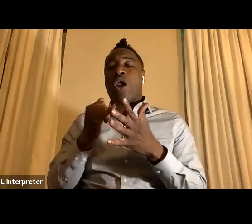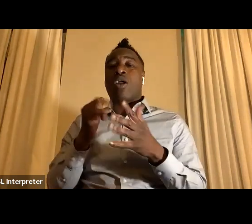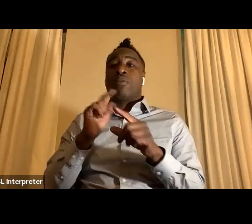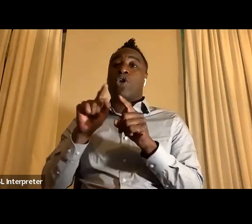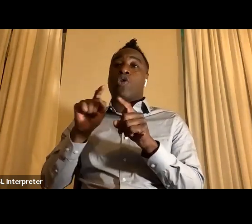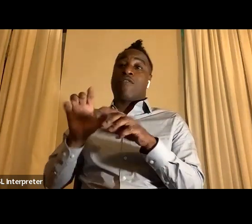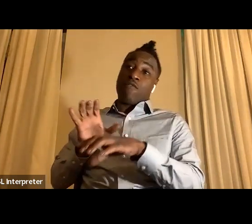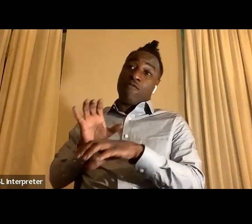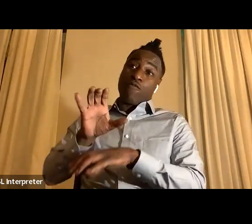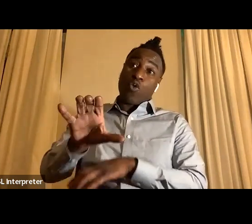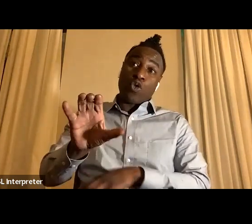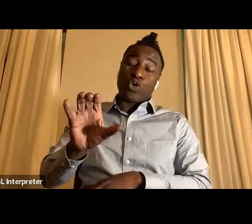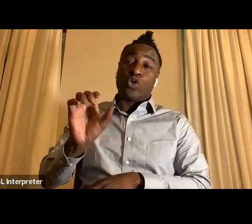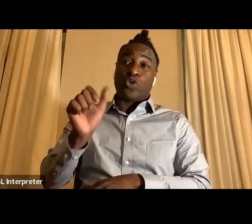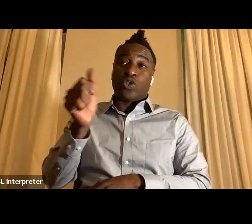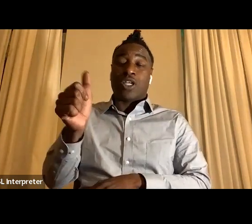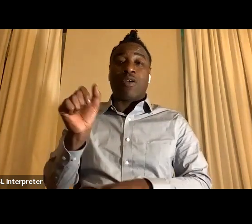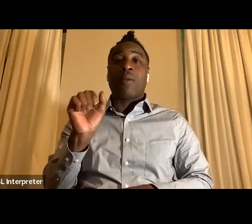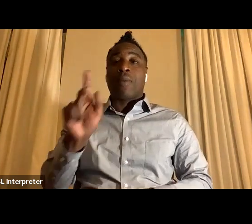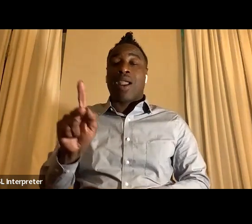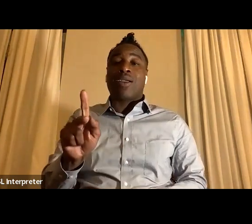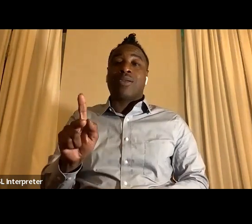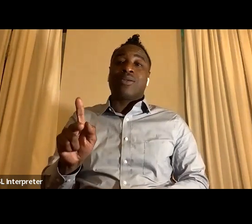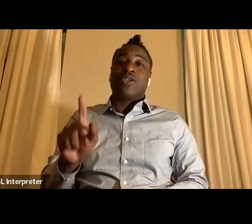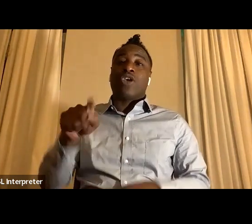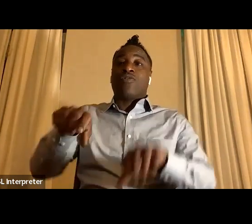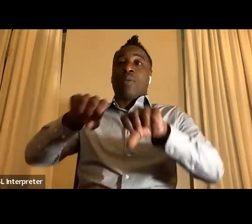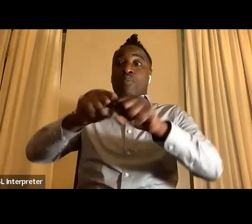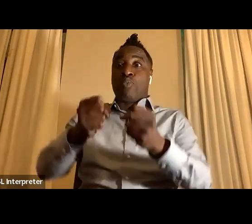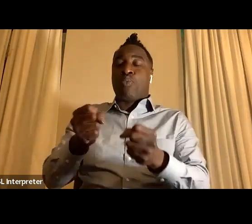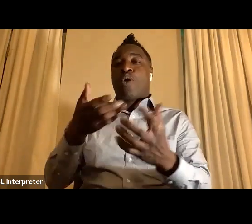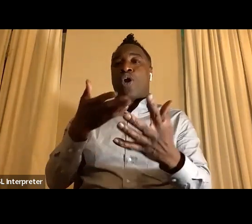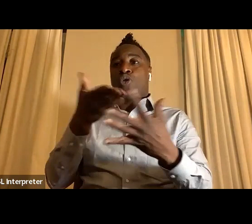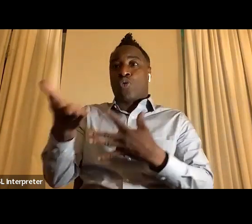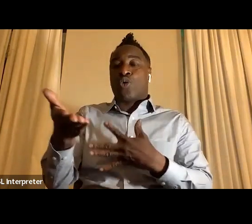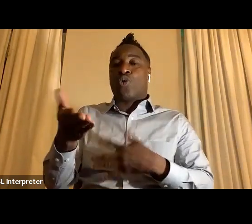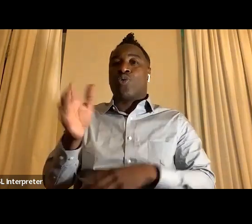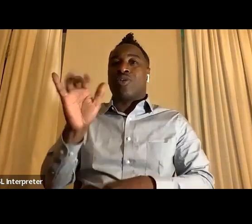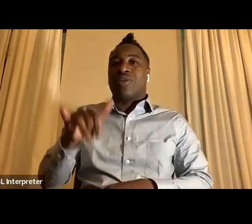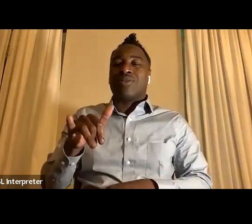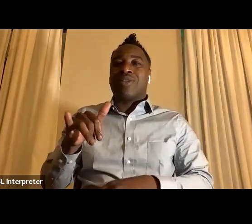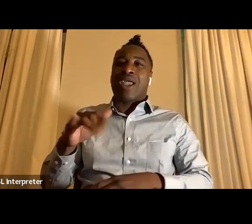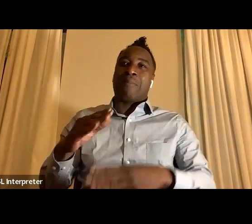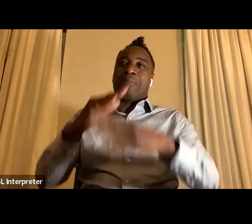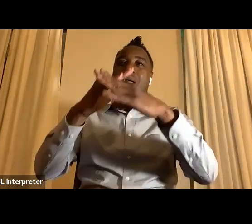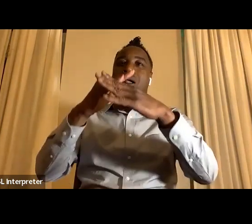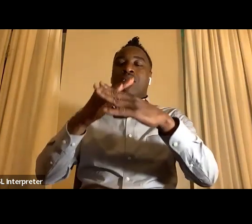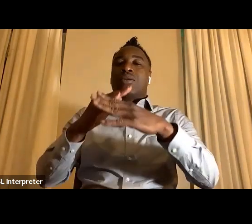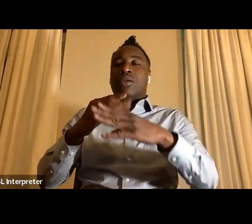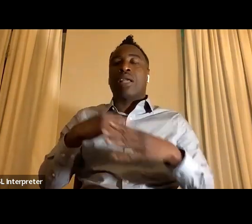sometimes or like break through that kind of block that's there sometimes. So yeah, I've definitely been trying to overcome that